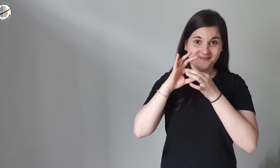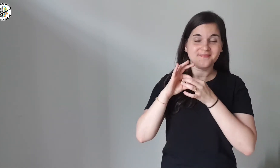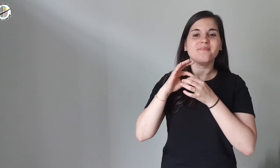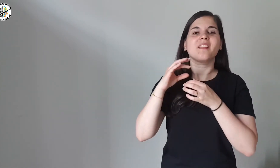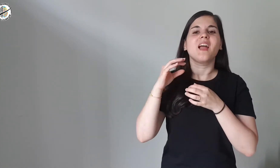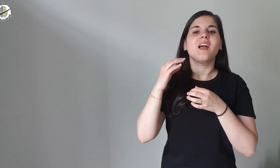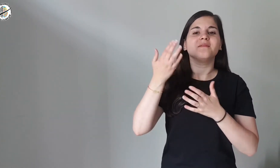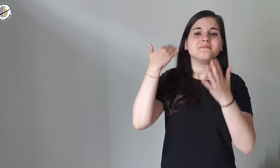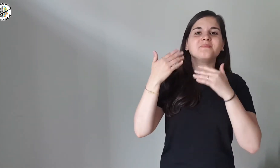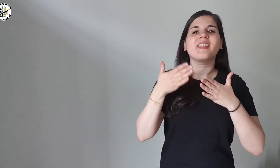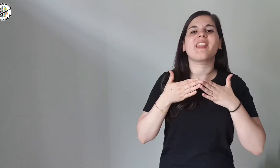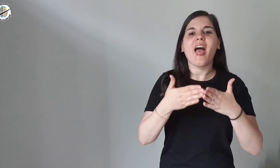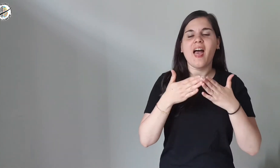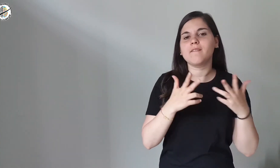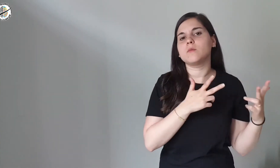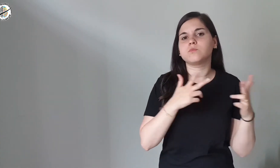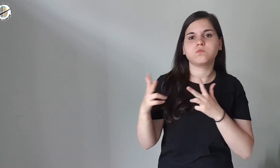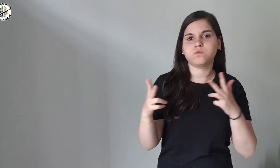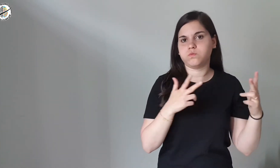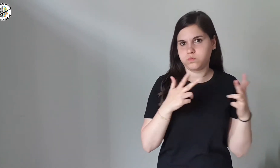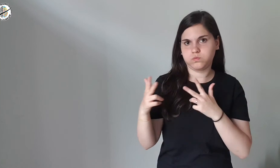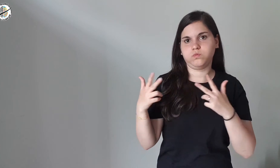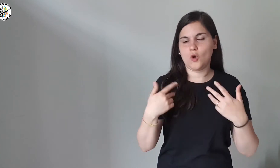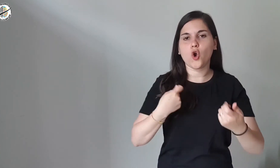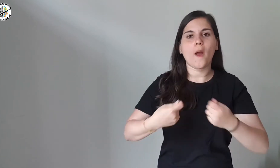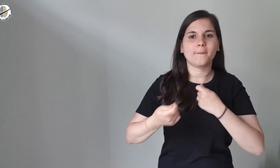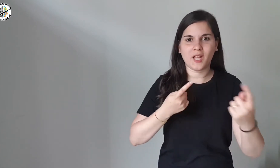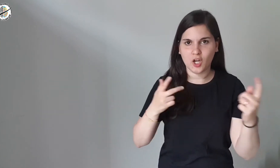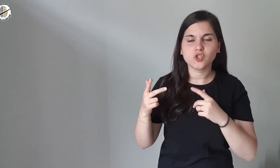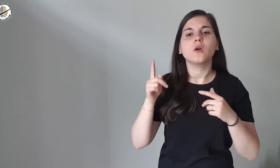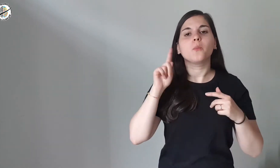Once ships transported goods for trade